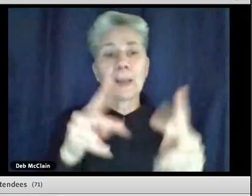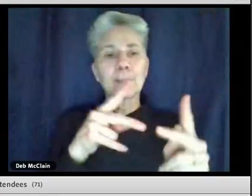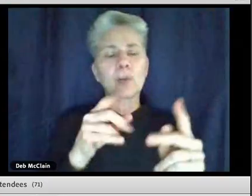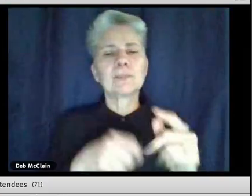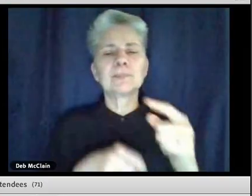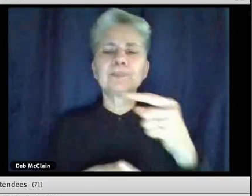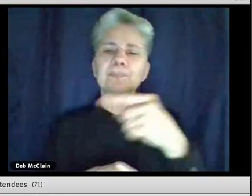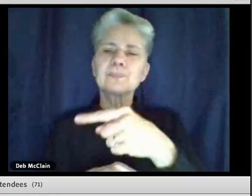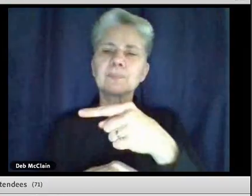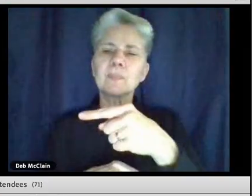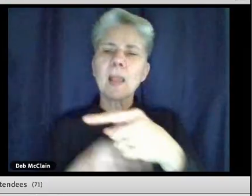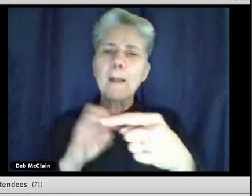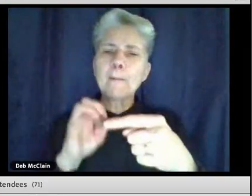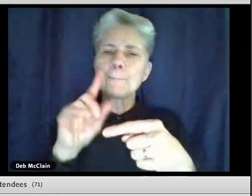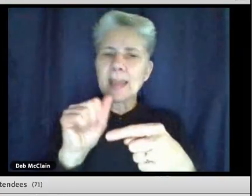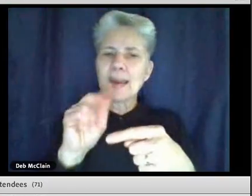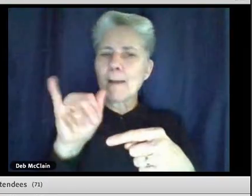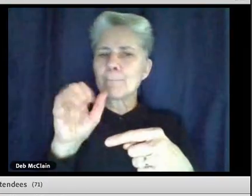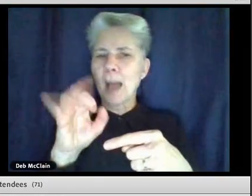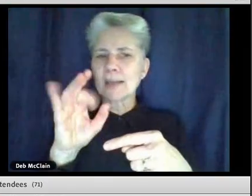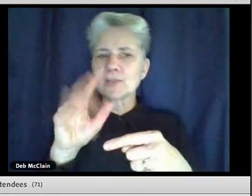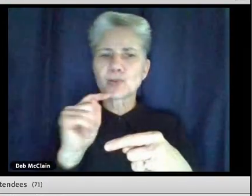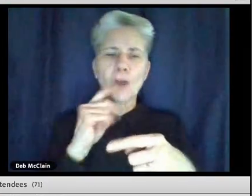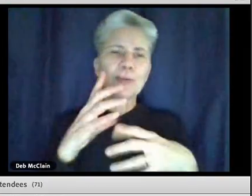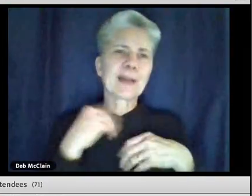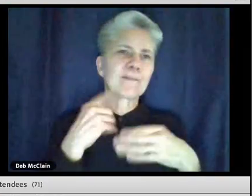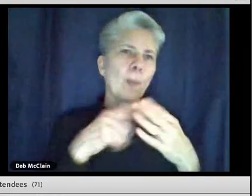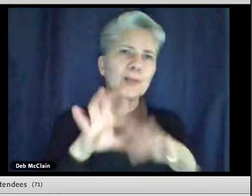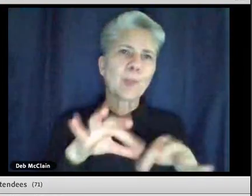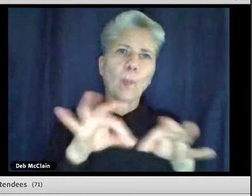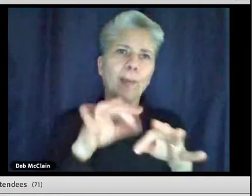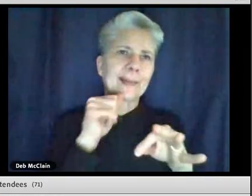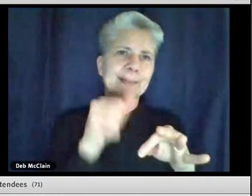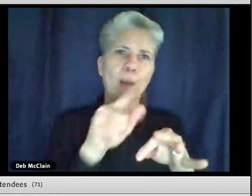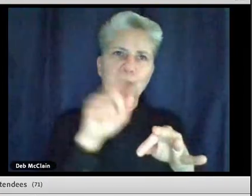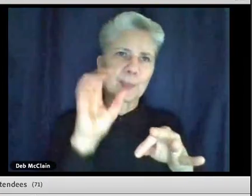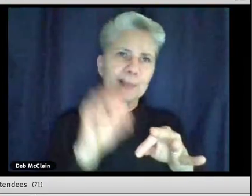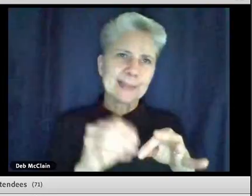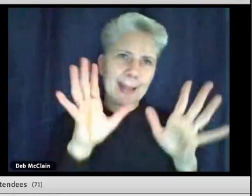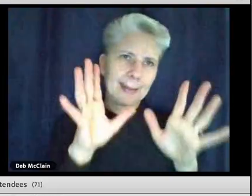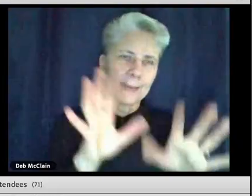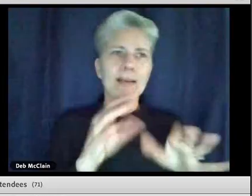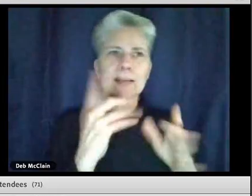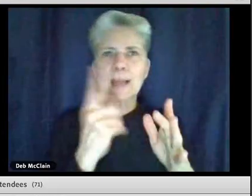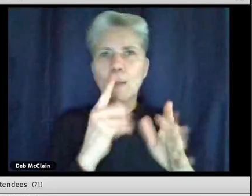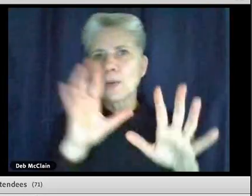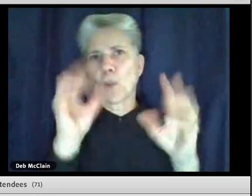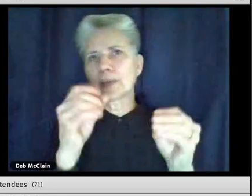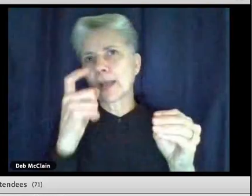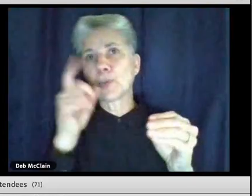There's scams out there too, so be wary of that. So this is a media-bias chart, and you can take it for what it's worth.